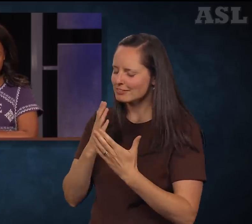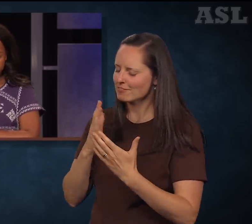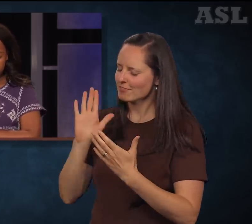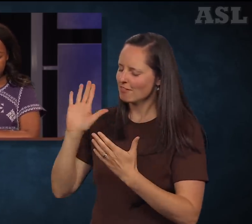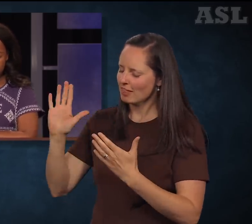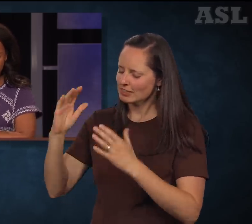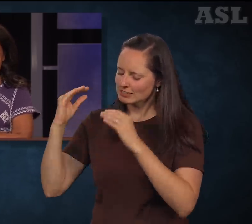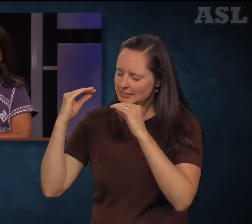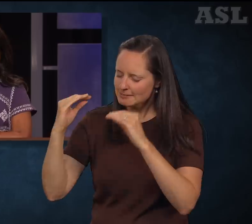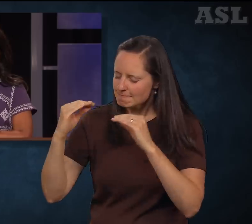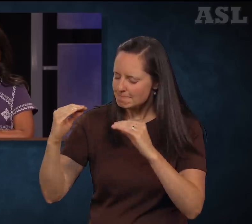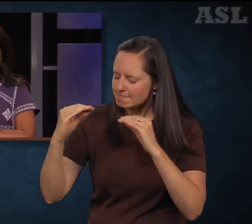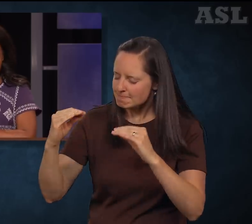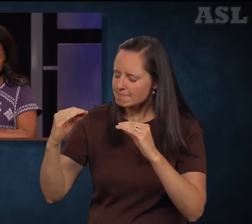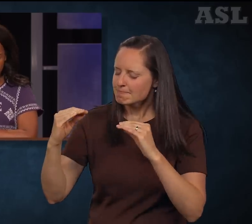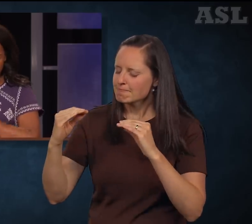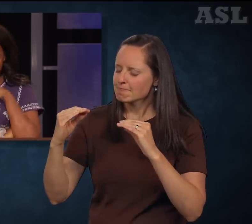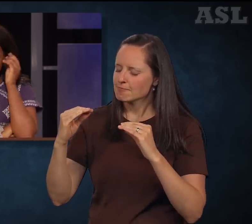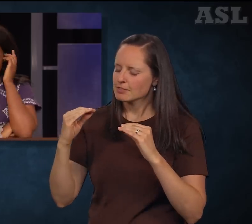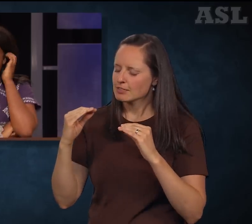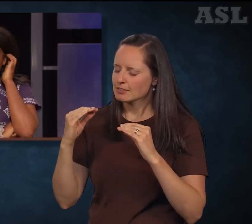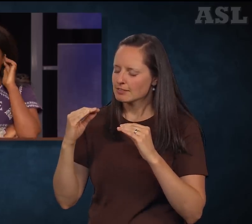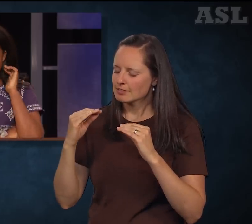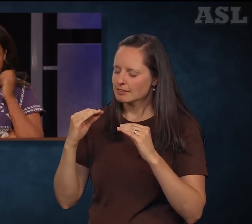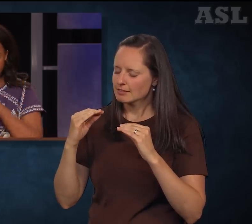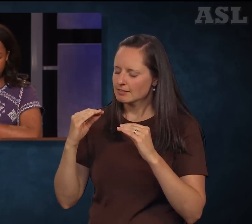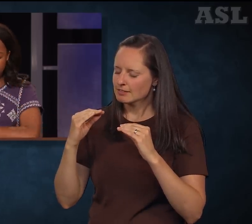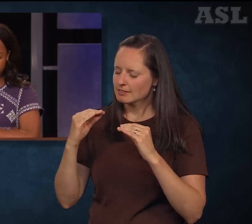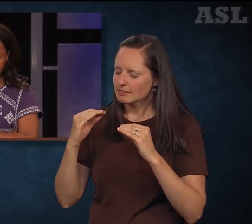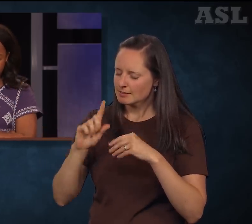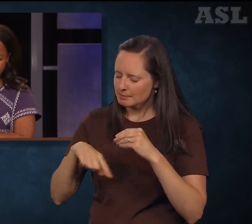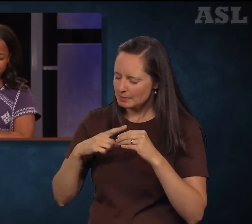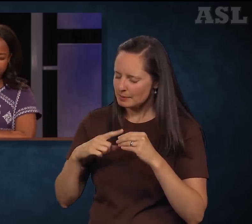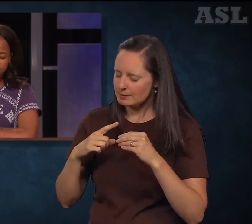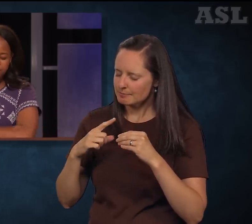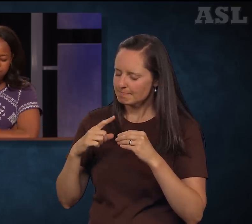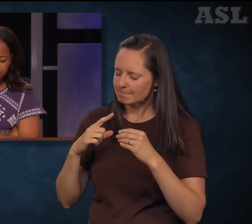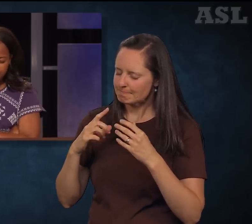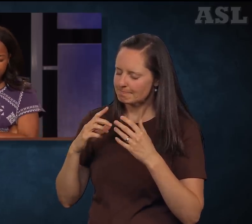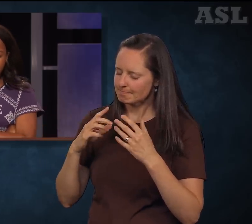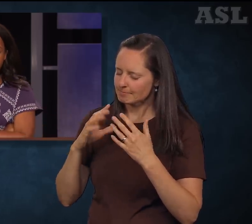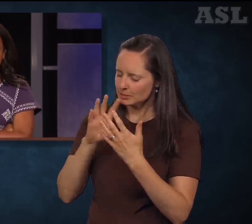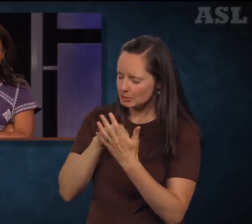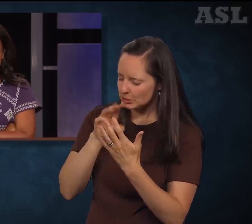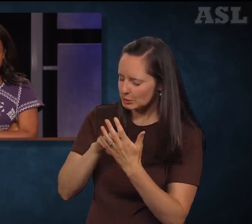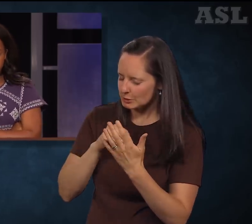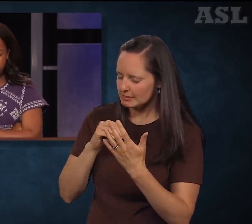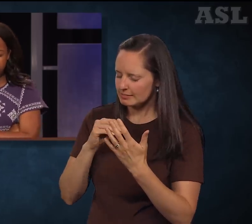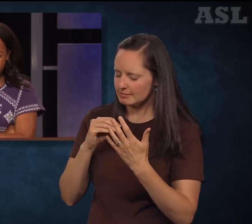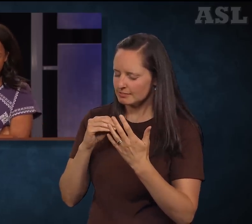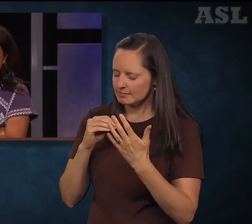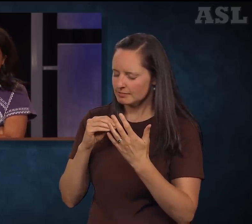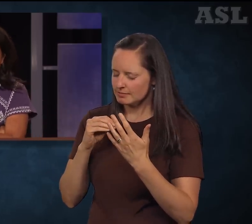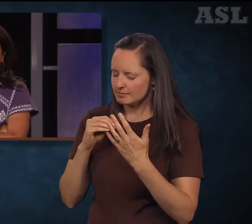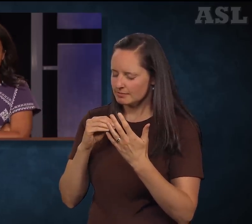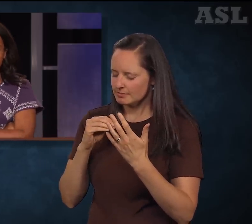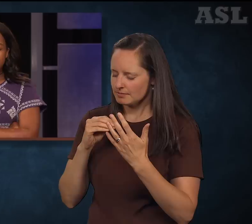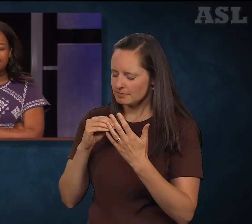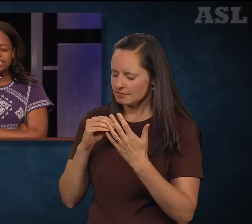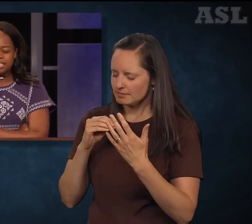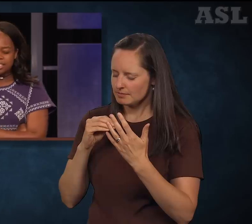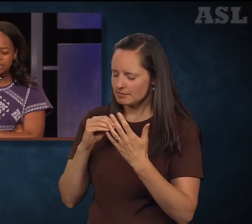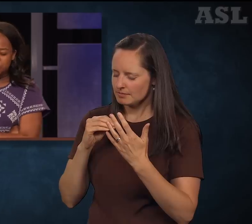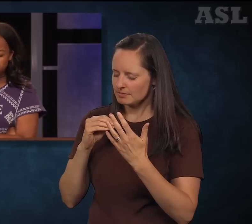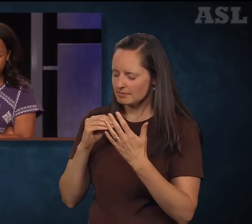SO GRATEFUL FOR THE PROPHET AND